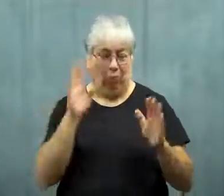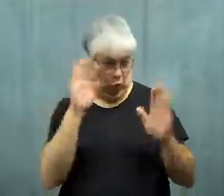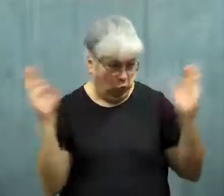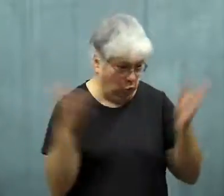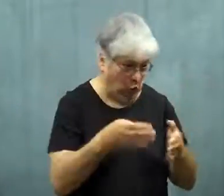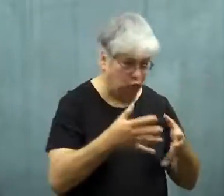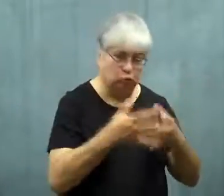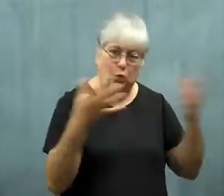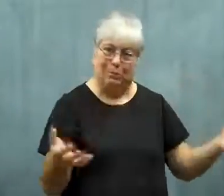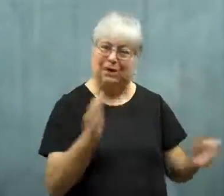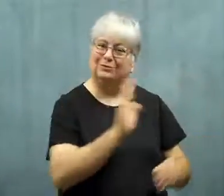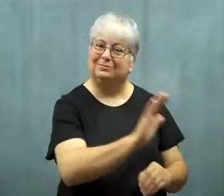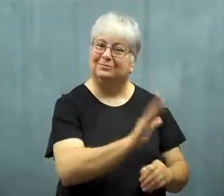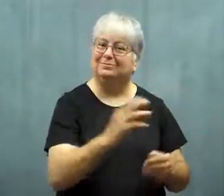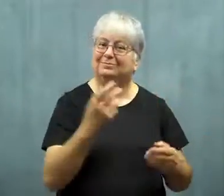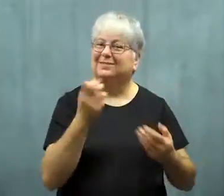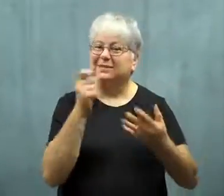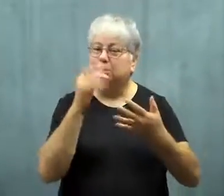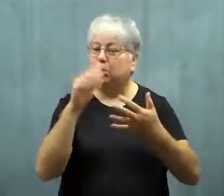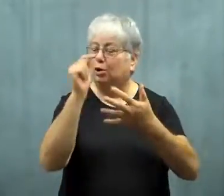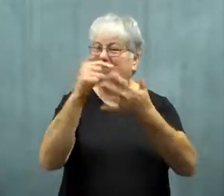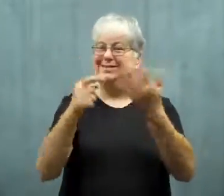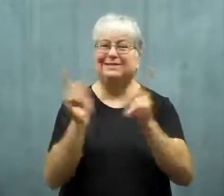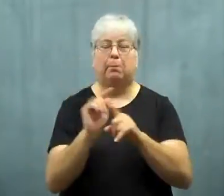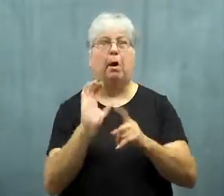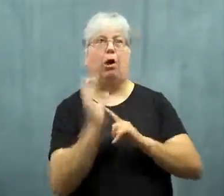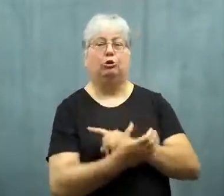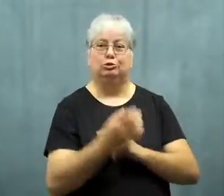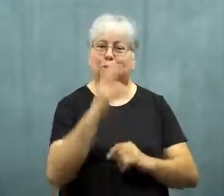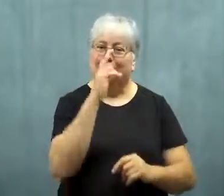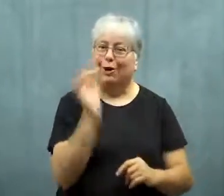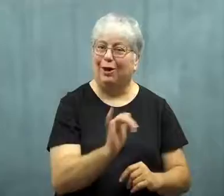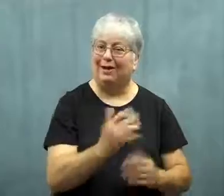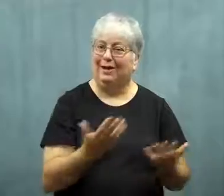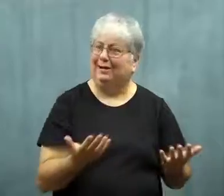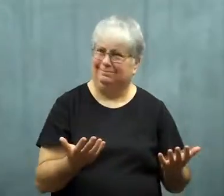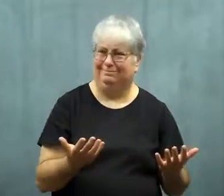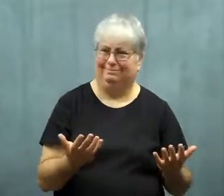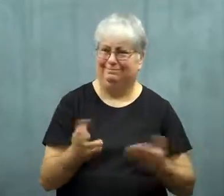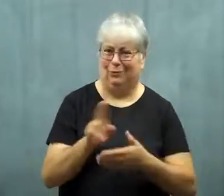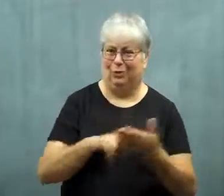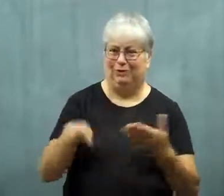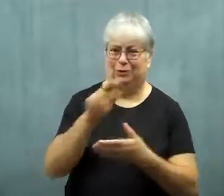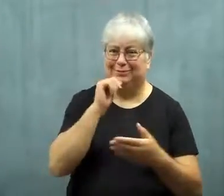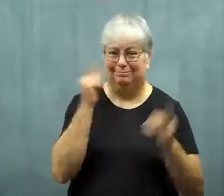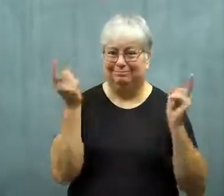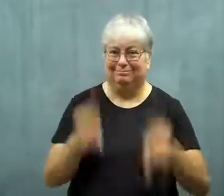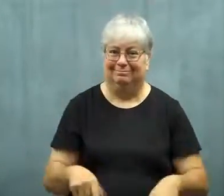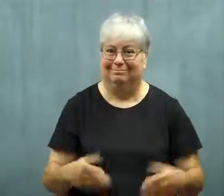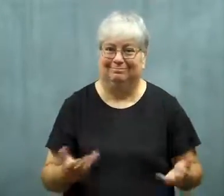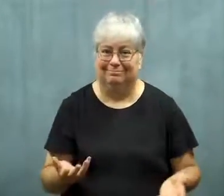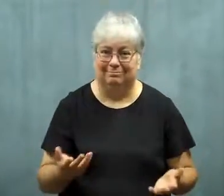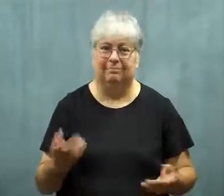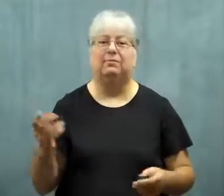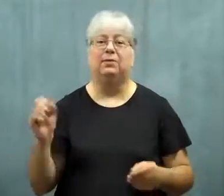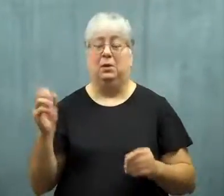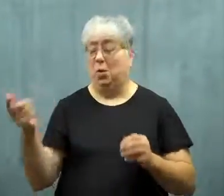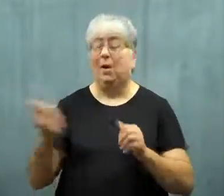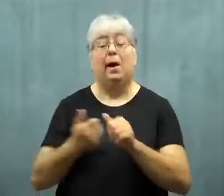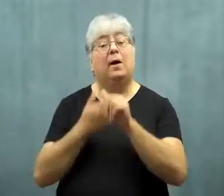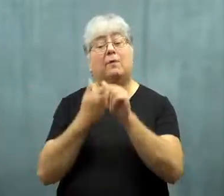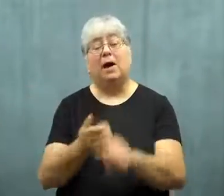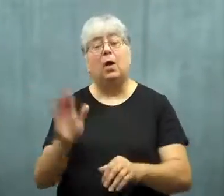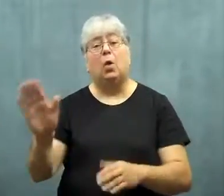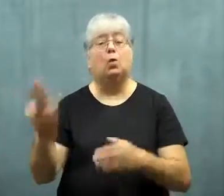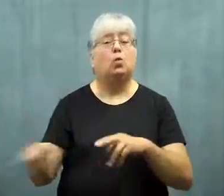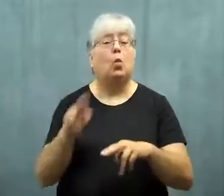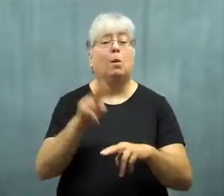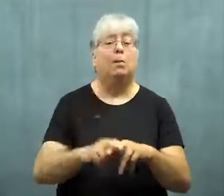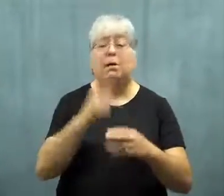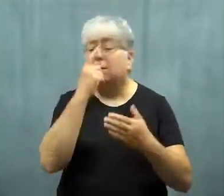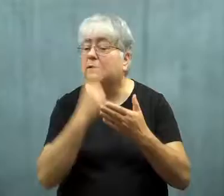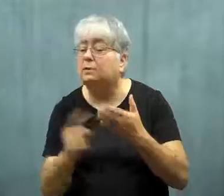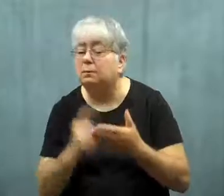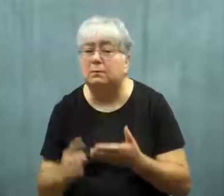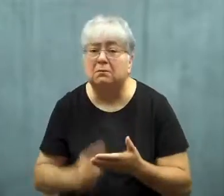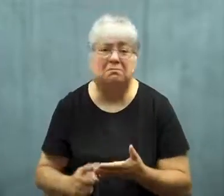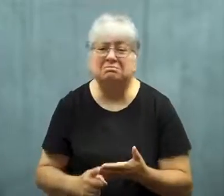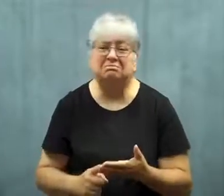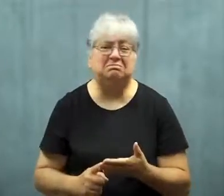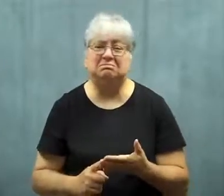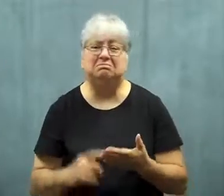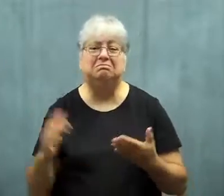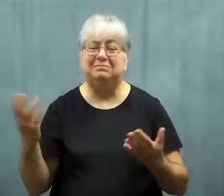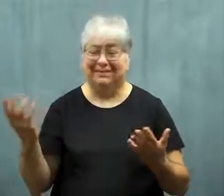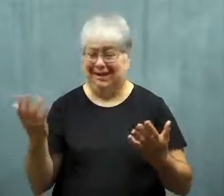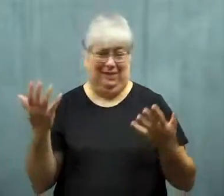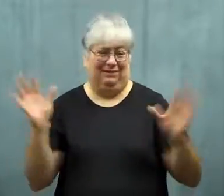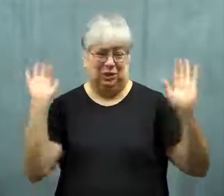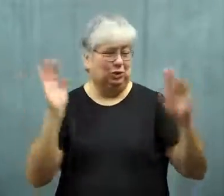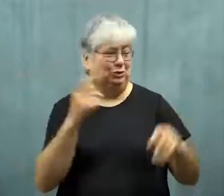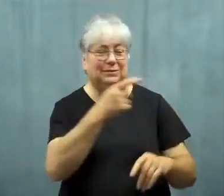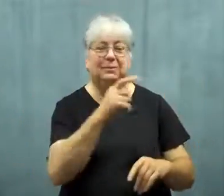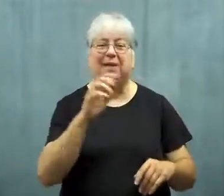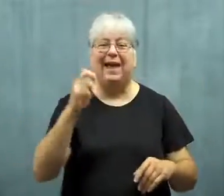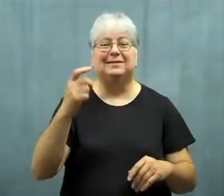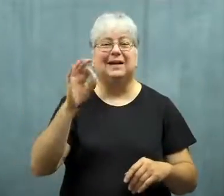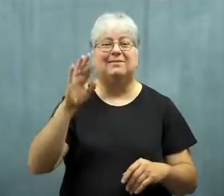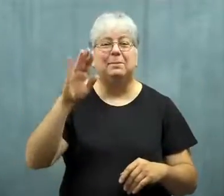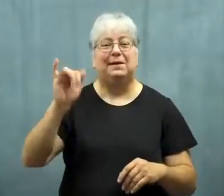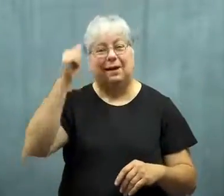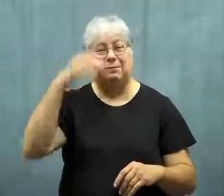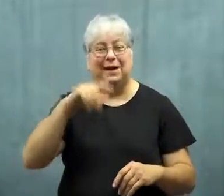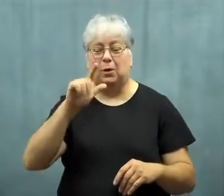The university was inappropriately focused on the athletic culture.